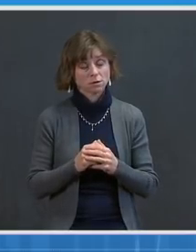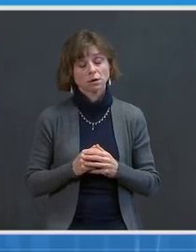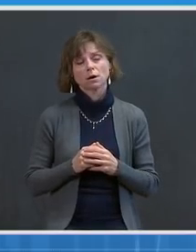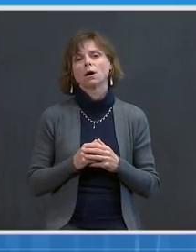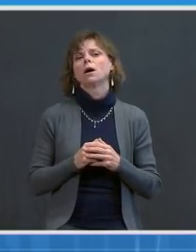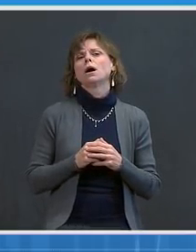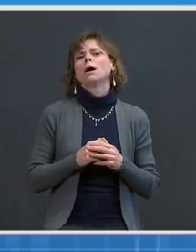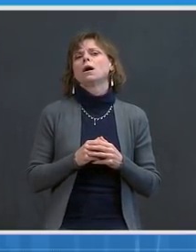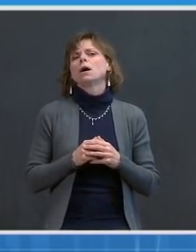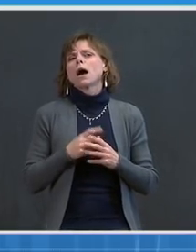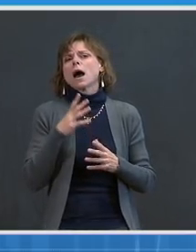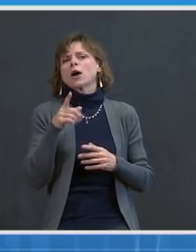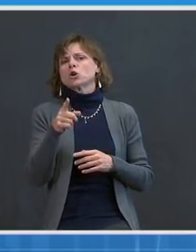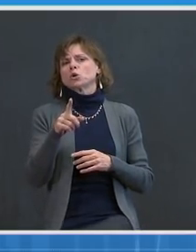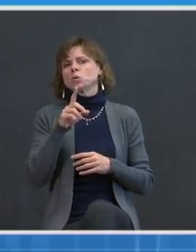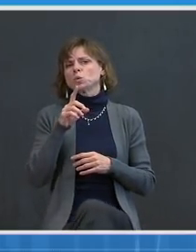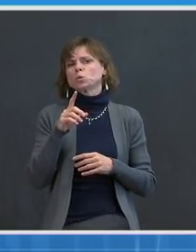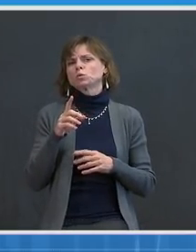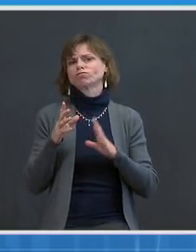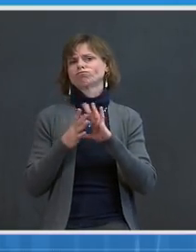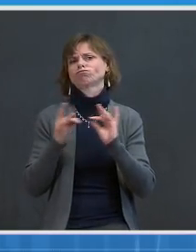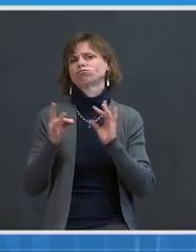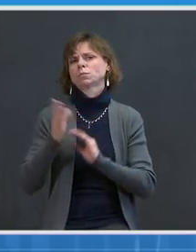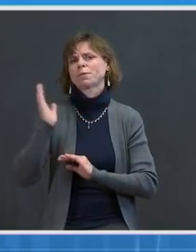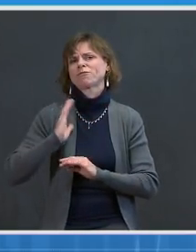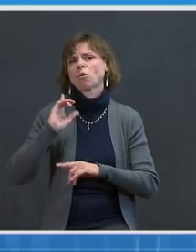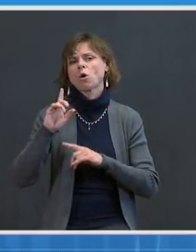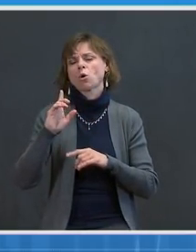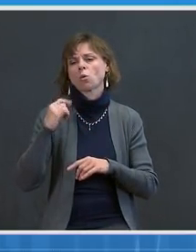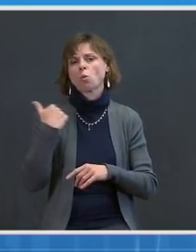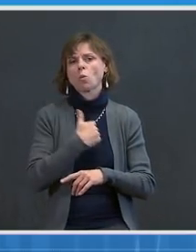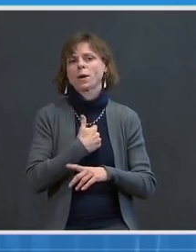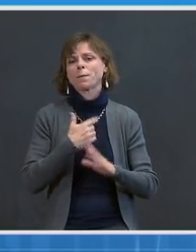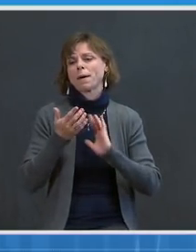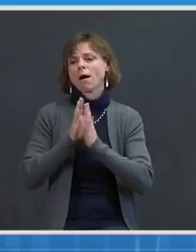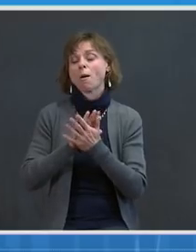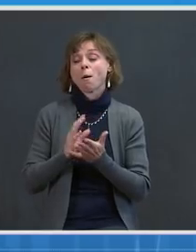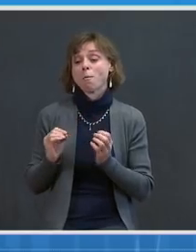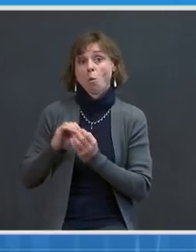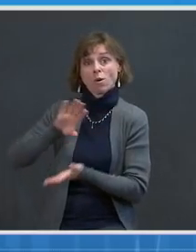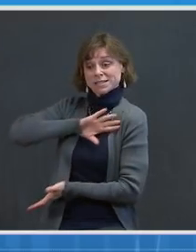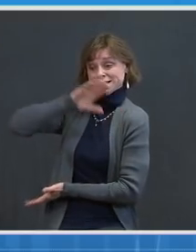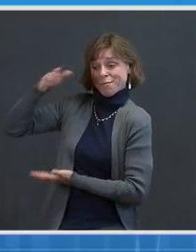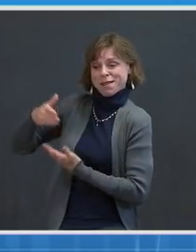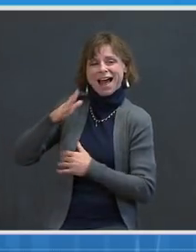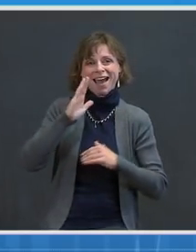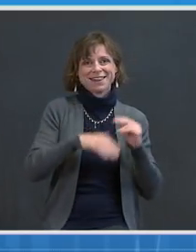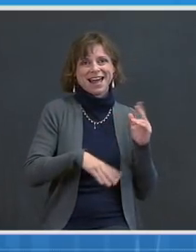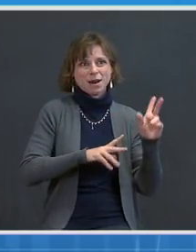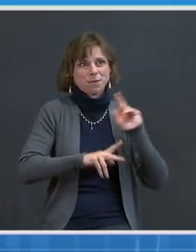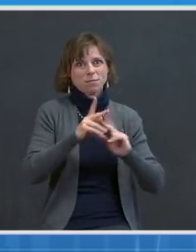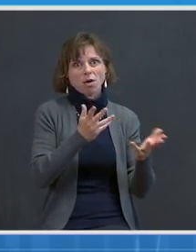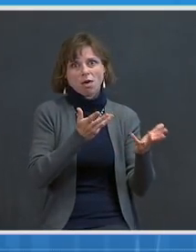where we have more supply than demand for the vaccine, and I wondered if you are seeing any areas